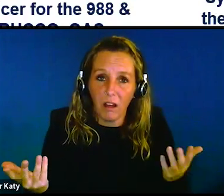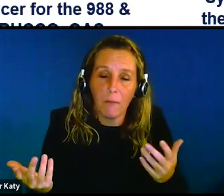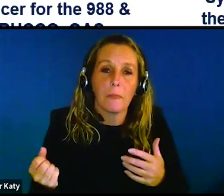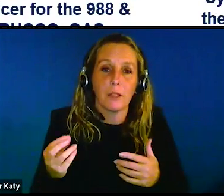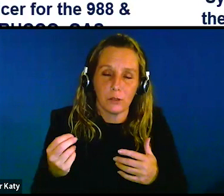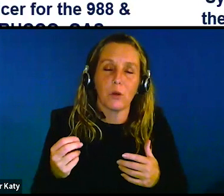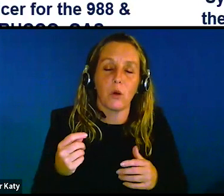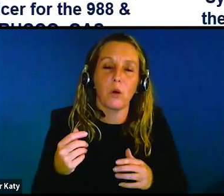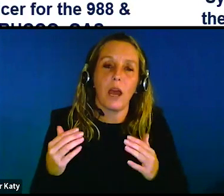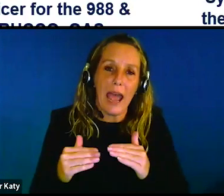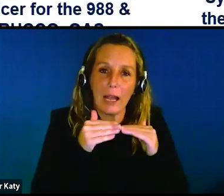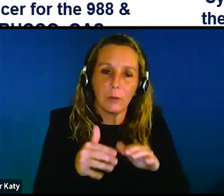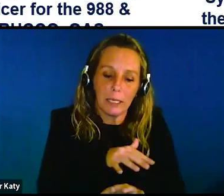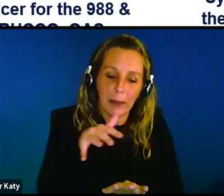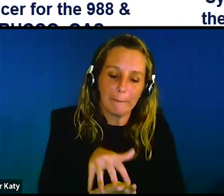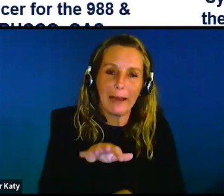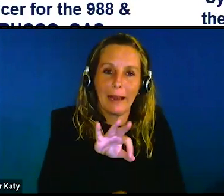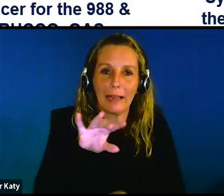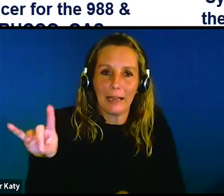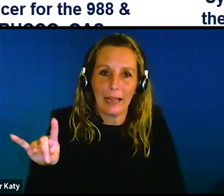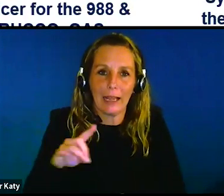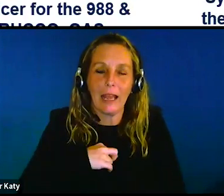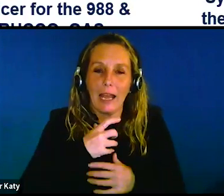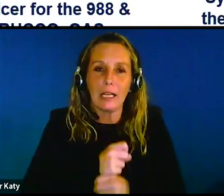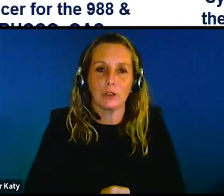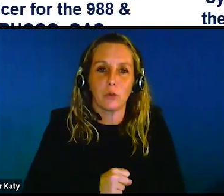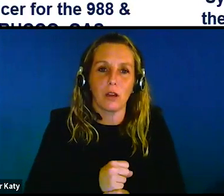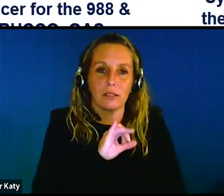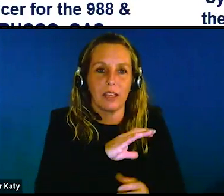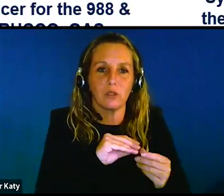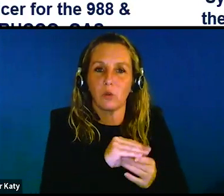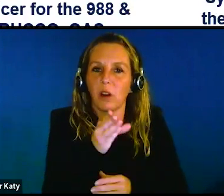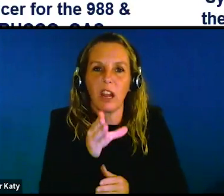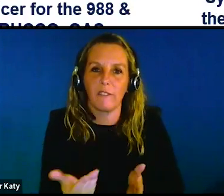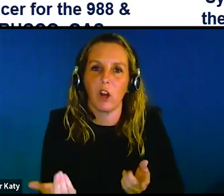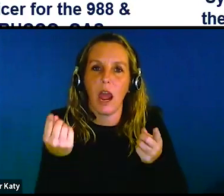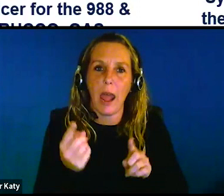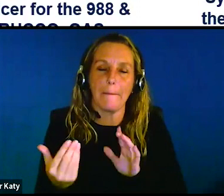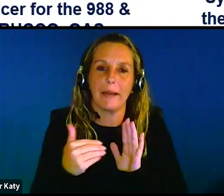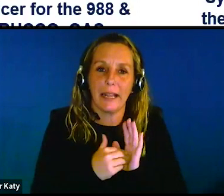I trust we will have no more stories like this. Navigating a crisis system is difficult enough,